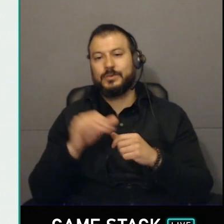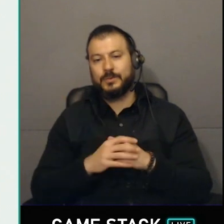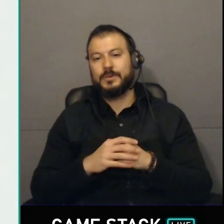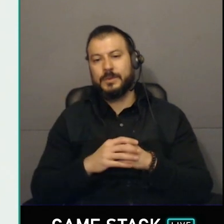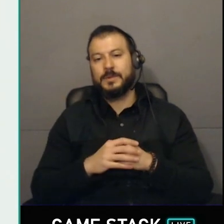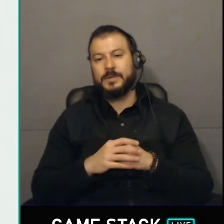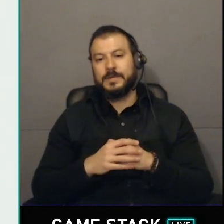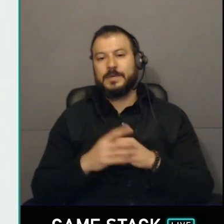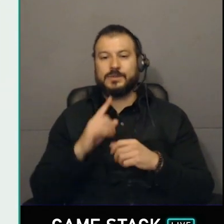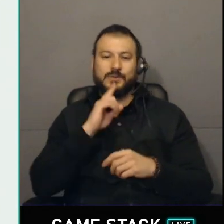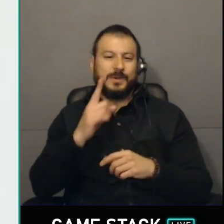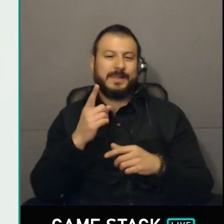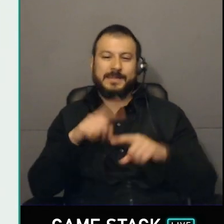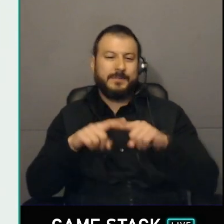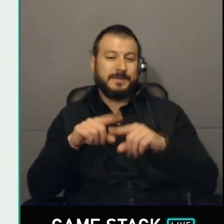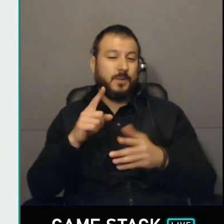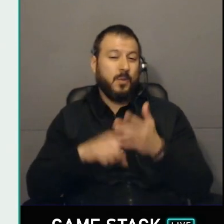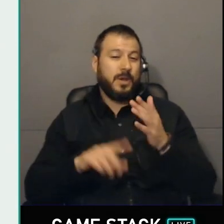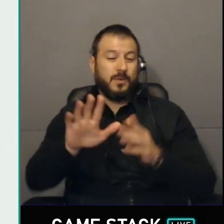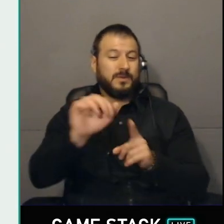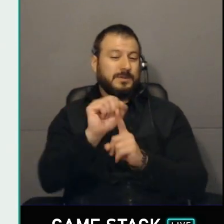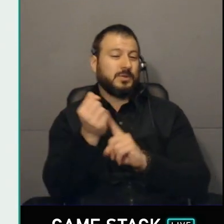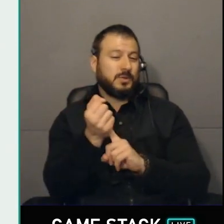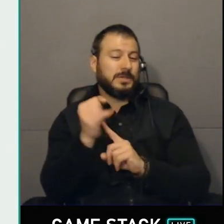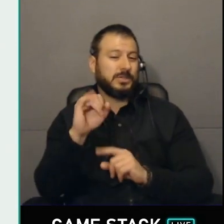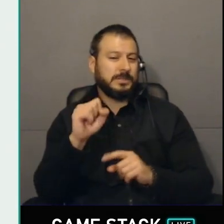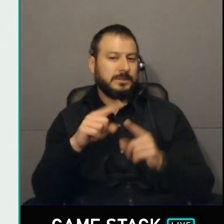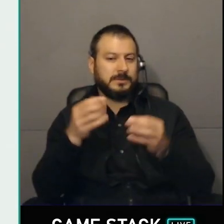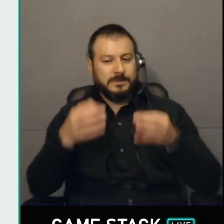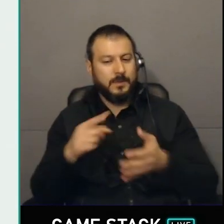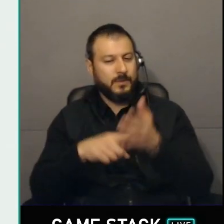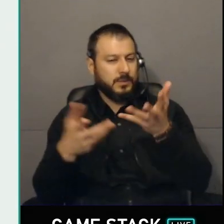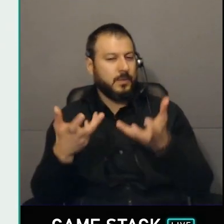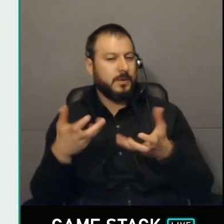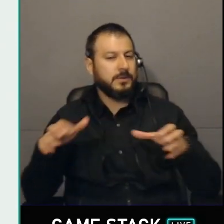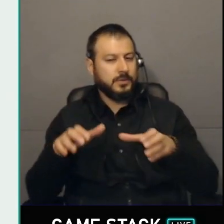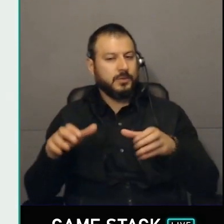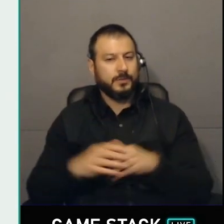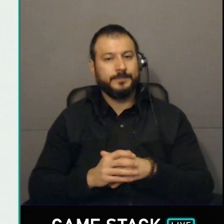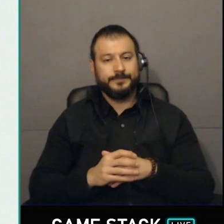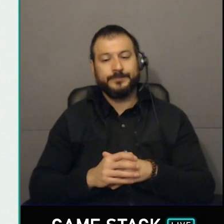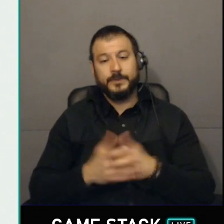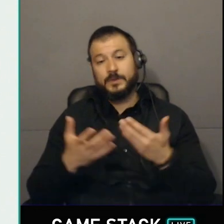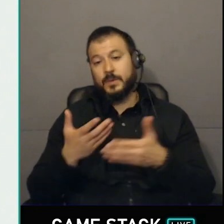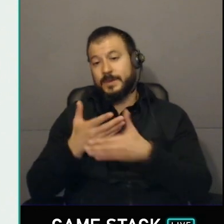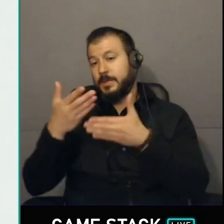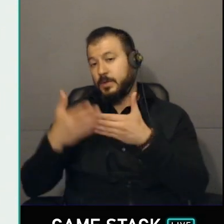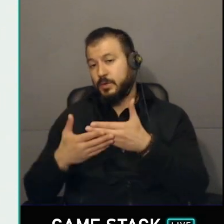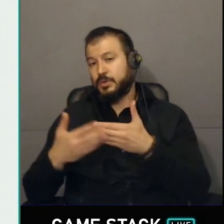of which one you want to go with. Okay, in conclusion, we've got a stable stack of bodies.